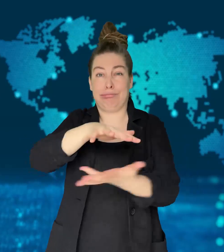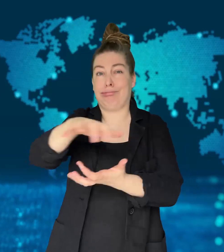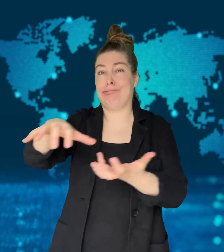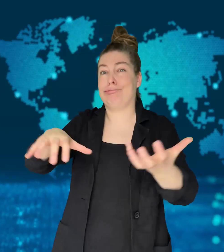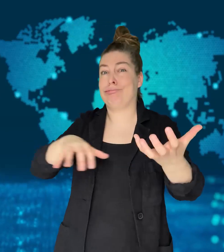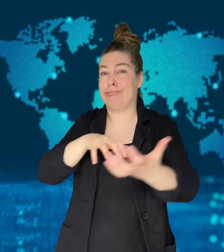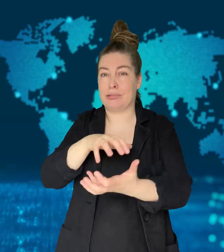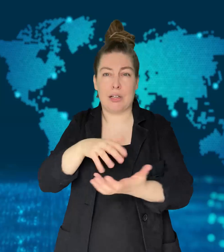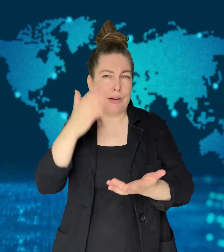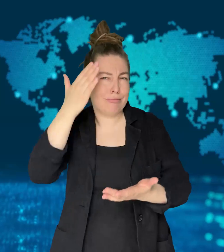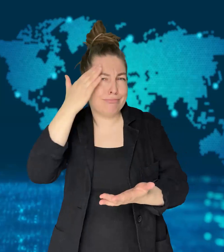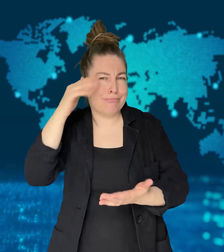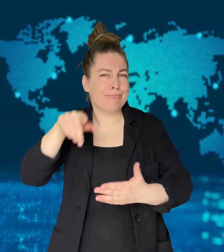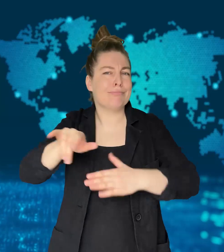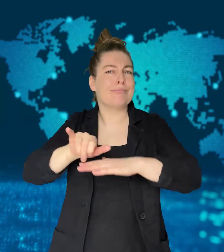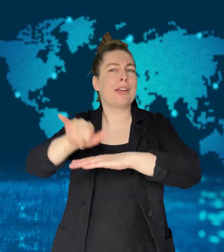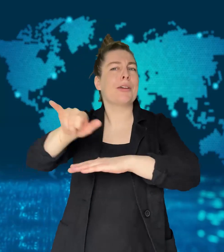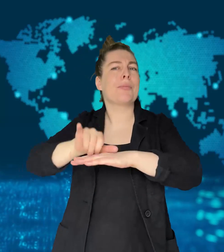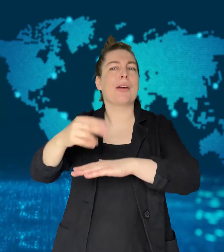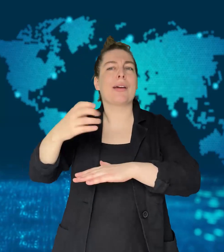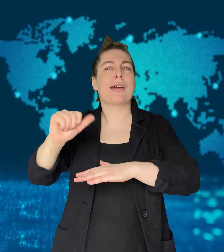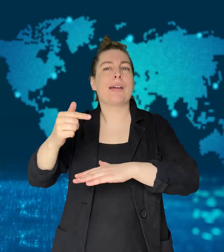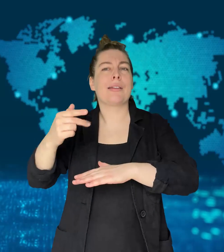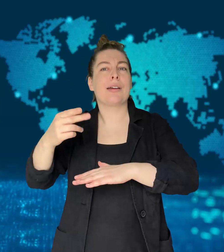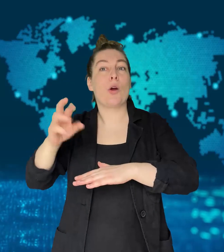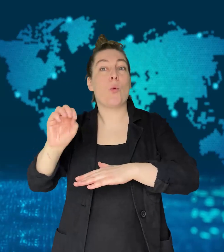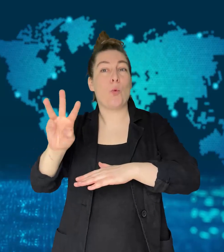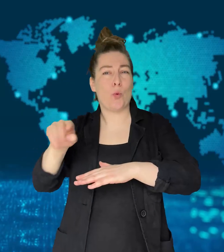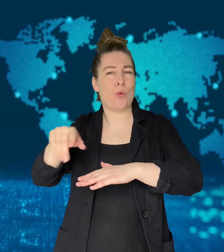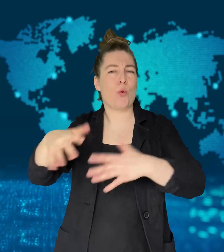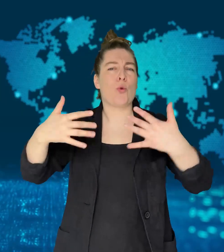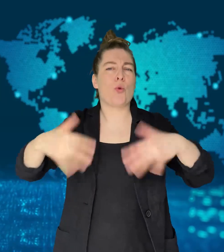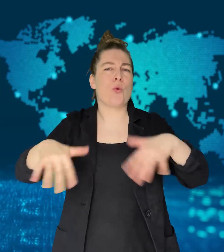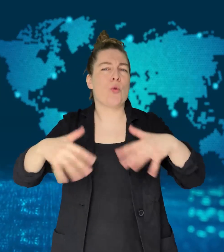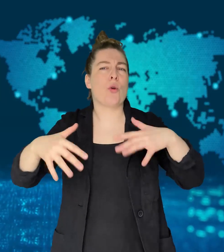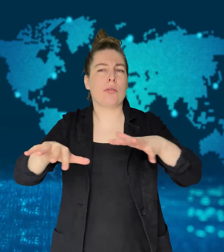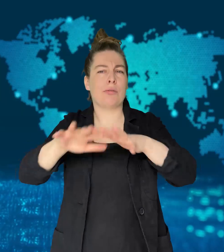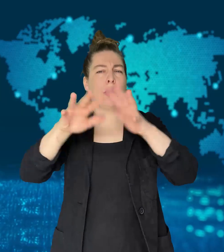fire was devastating though it lasted one day.